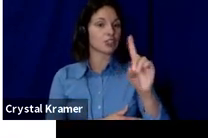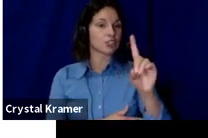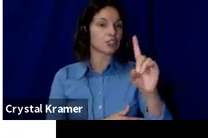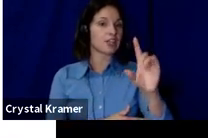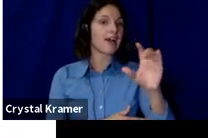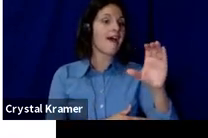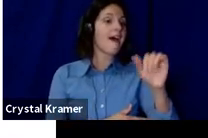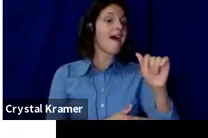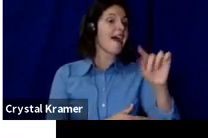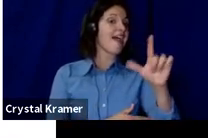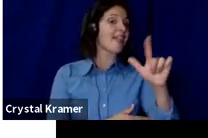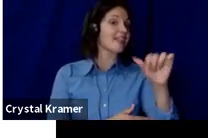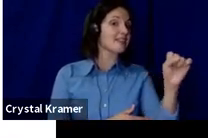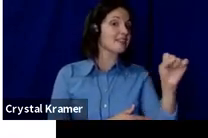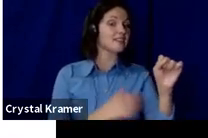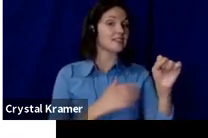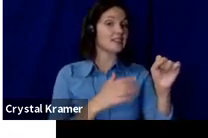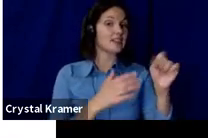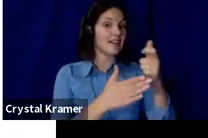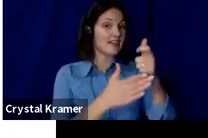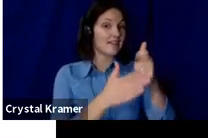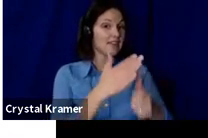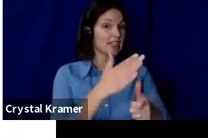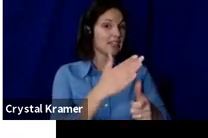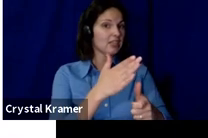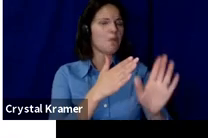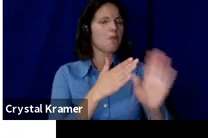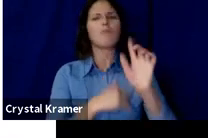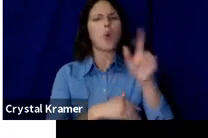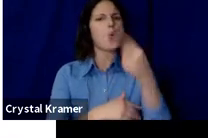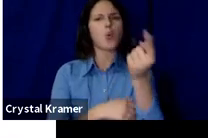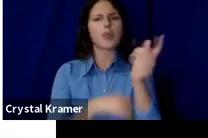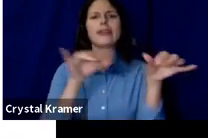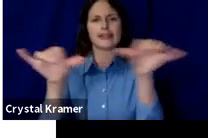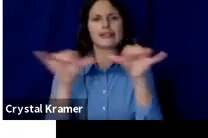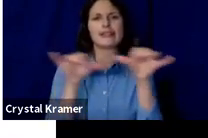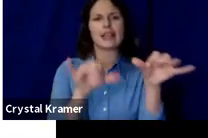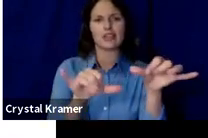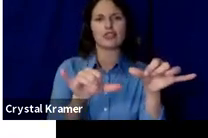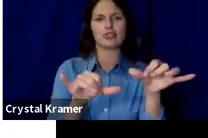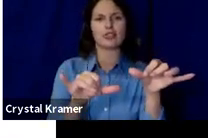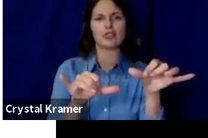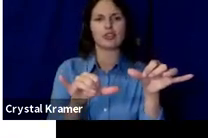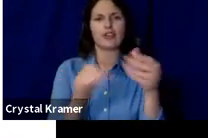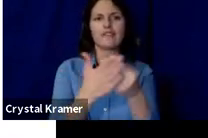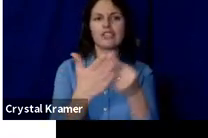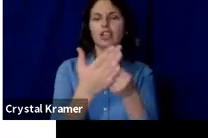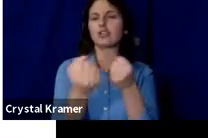The standard 7% fee that is the fee to be fiscally sponsored is the same fee that applies